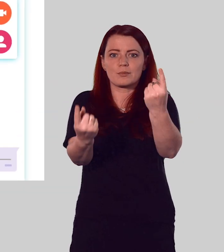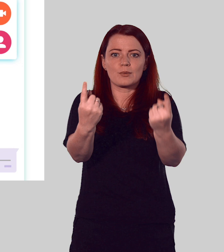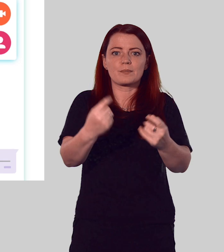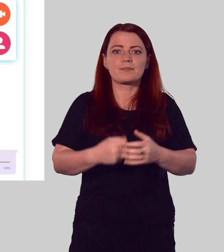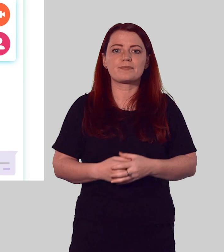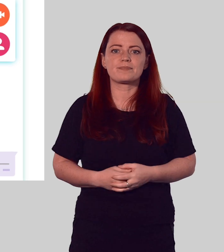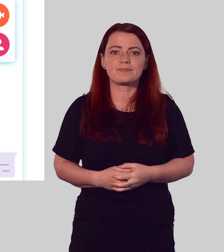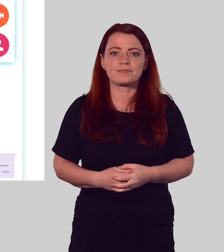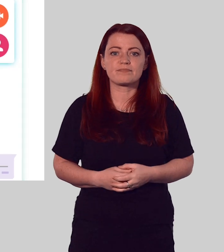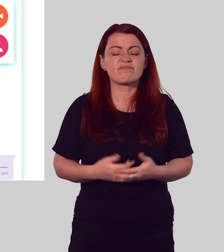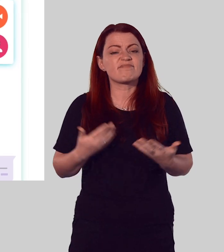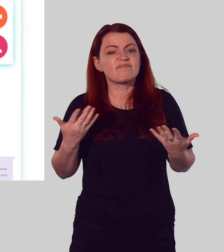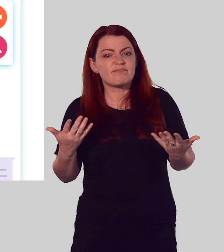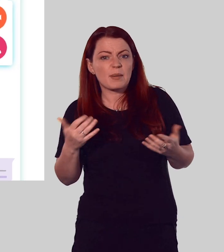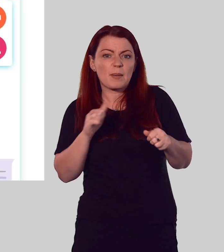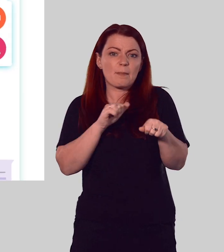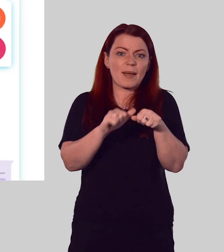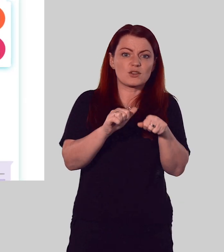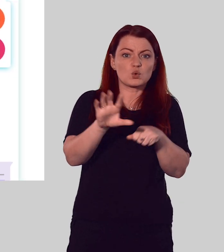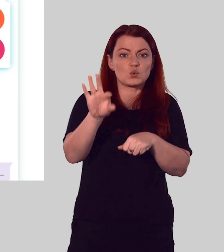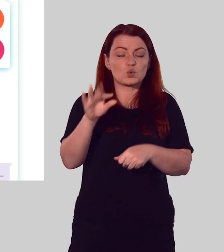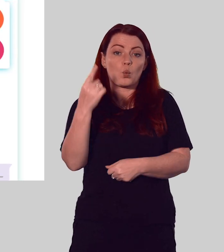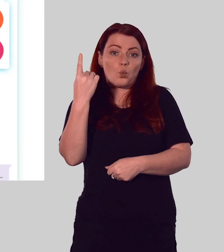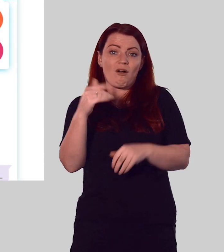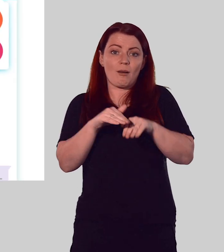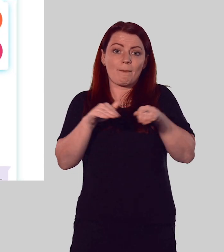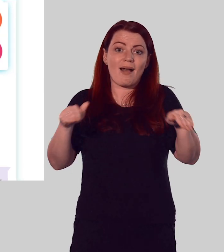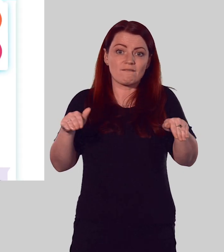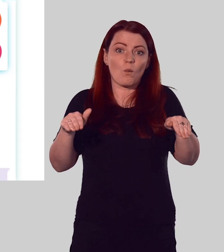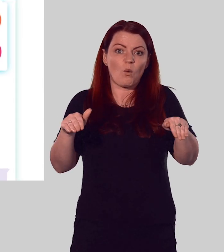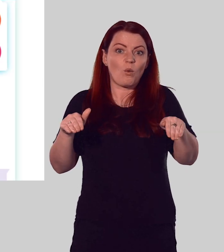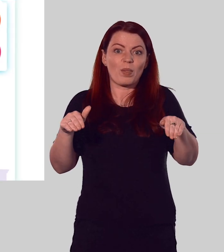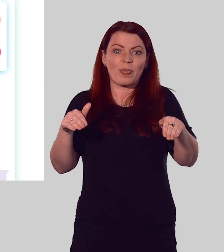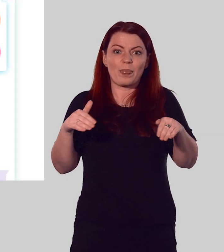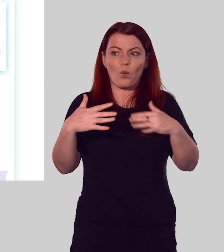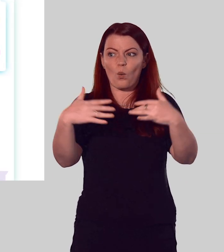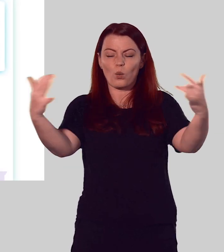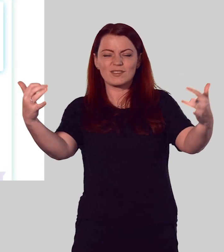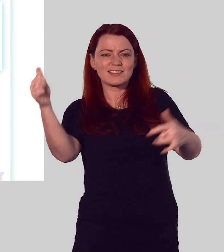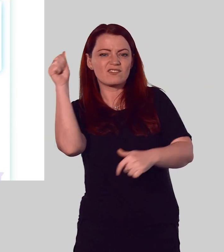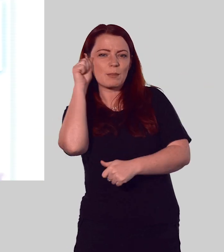and it might be better to choose one platform that your audiences are familiar with.